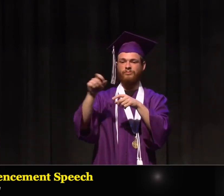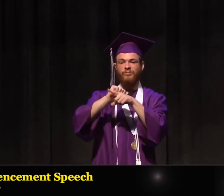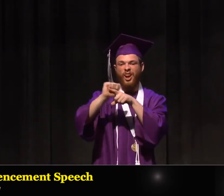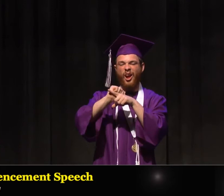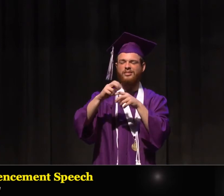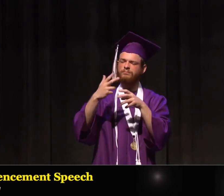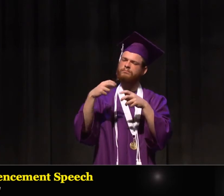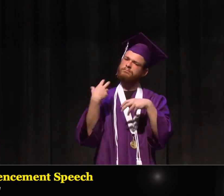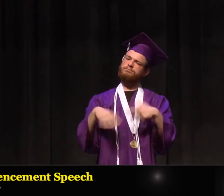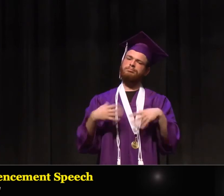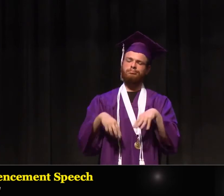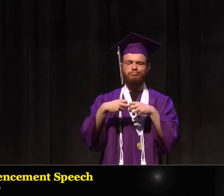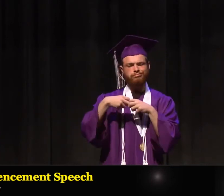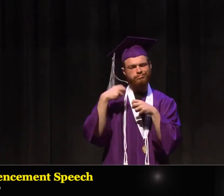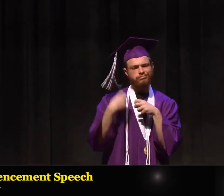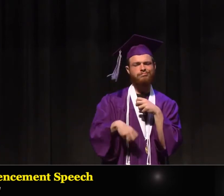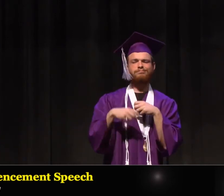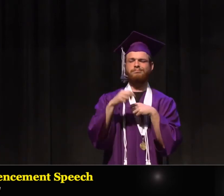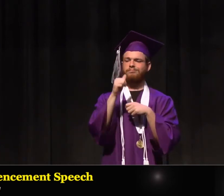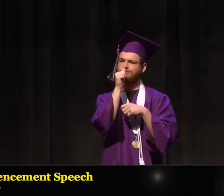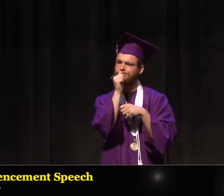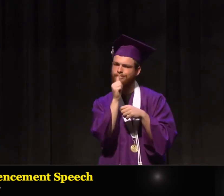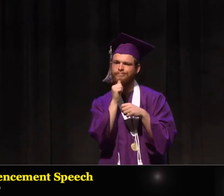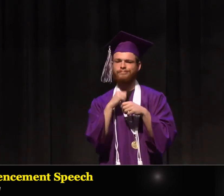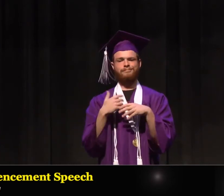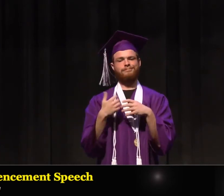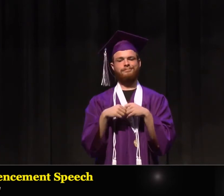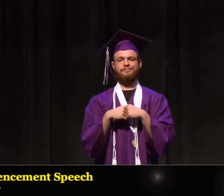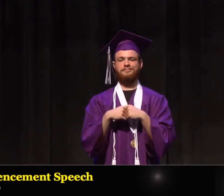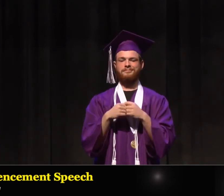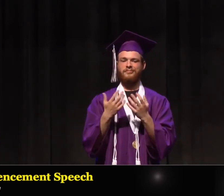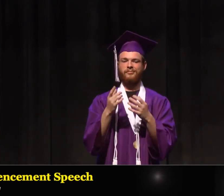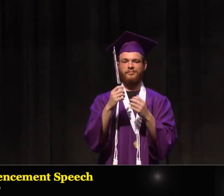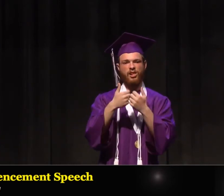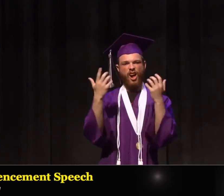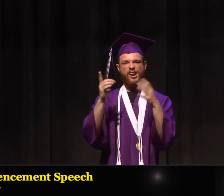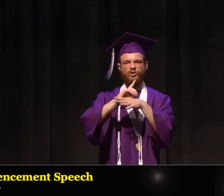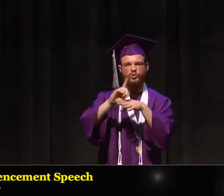Most of the time, practices were grueling.